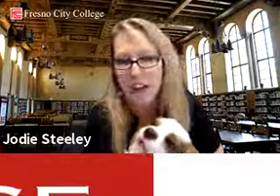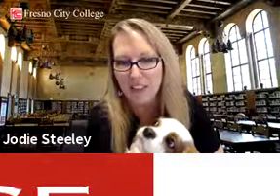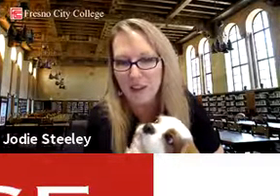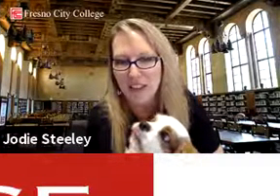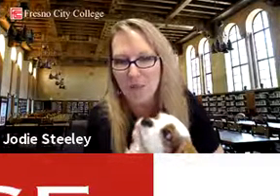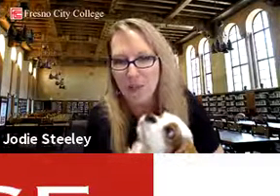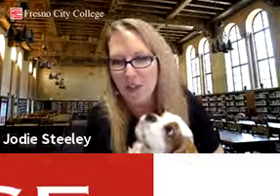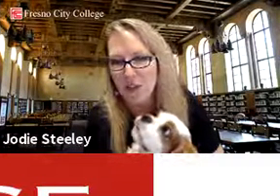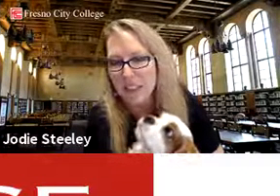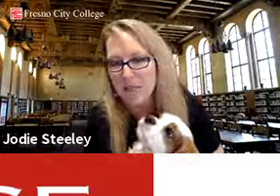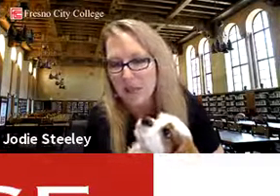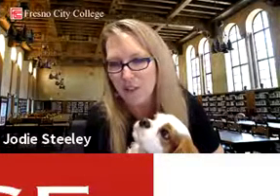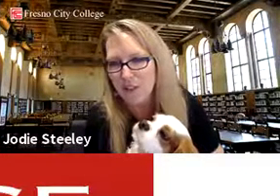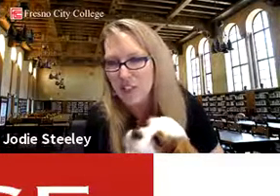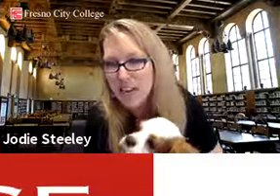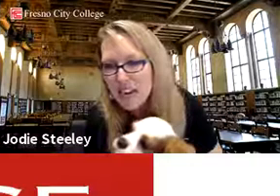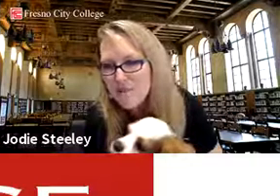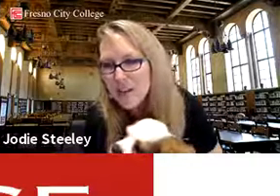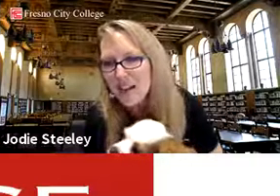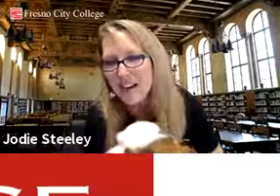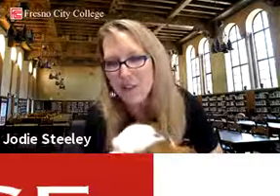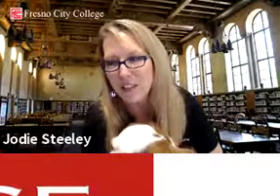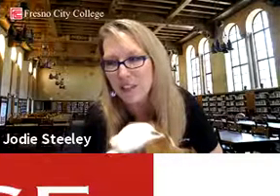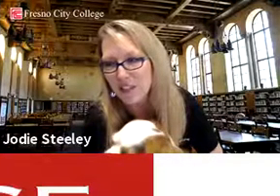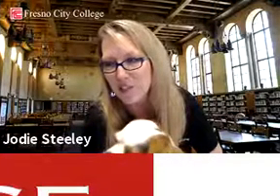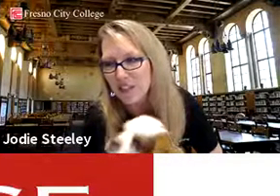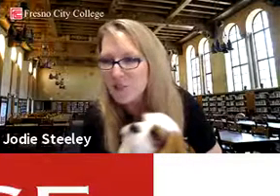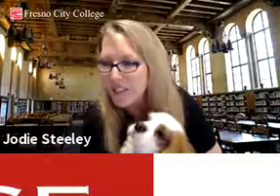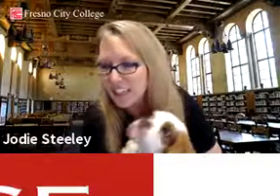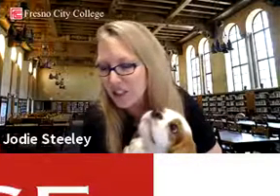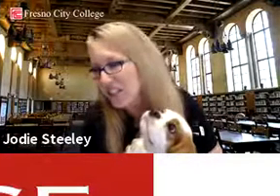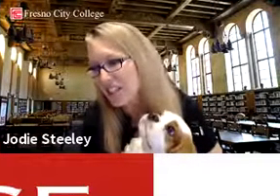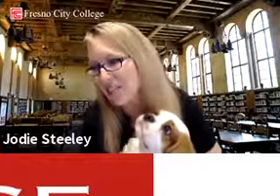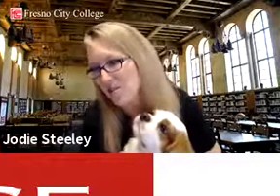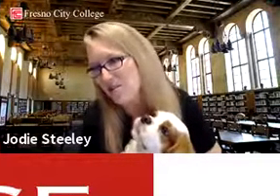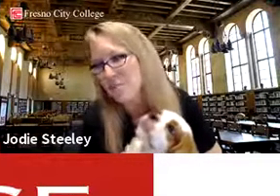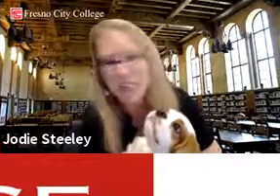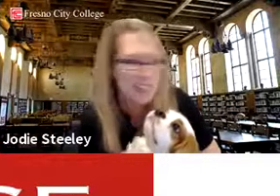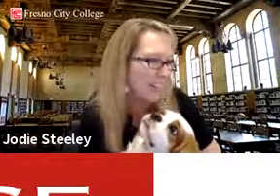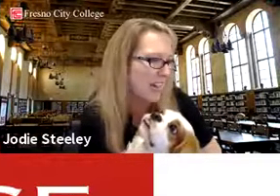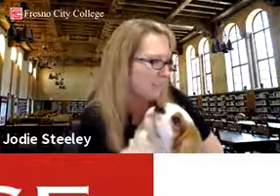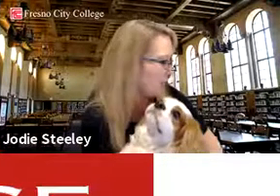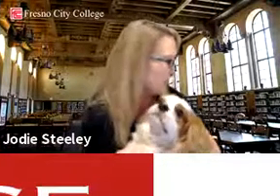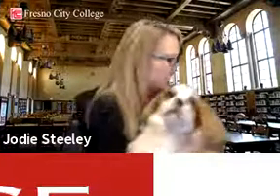factor goes up when you're doing something for the first time, including using new technology or meeting a class for the first